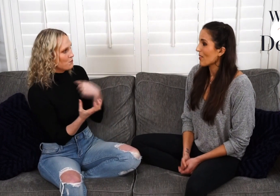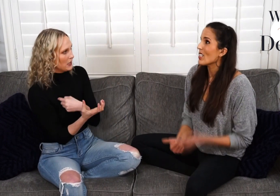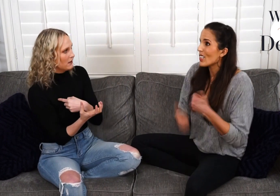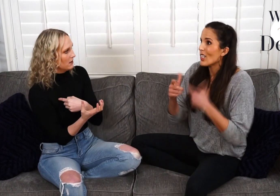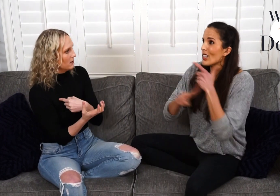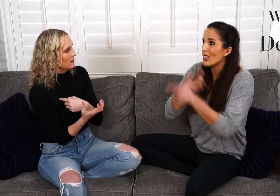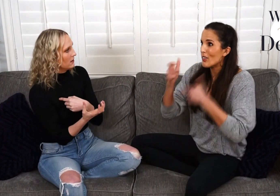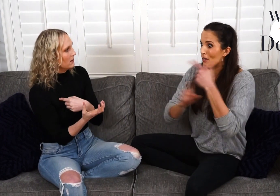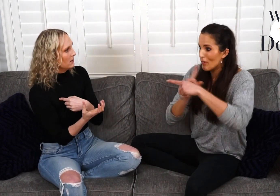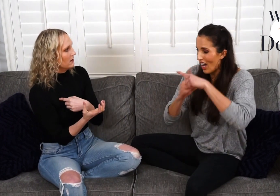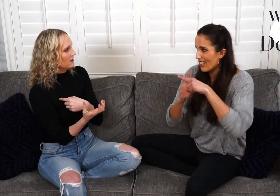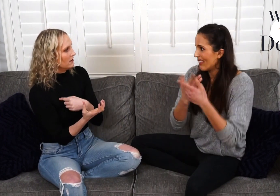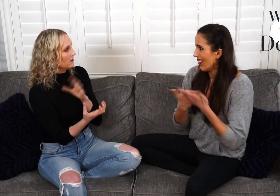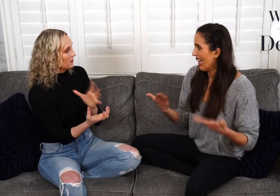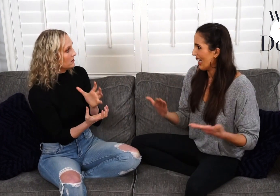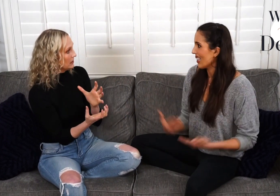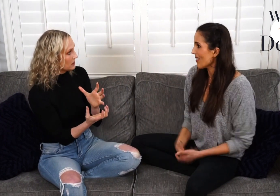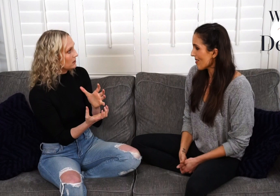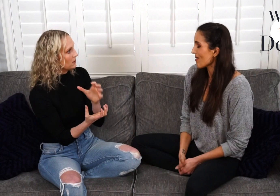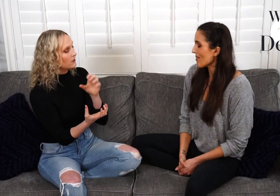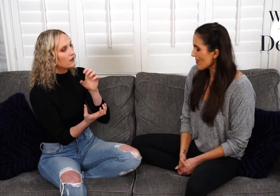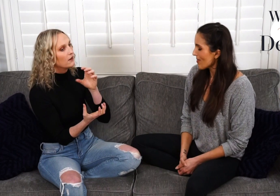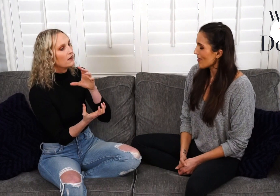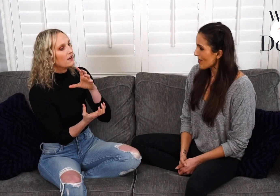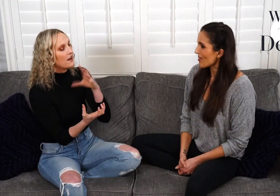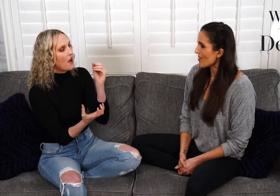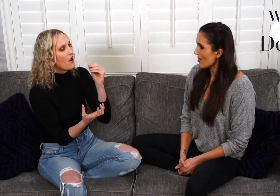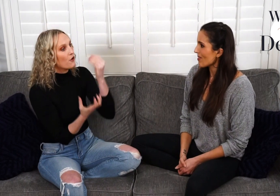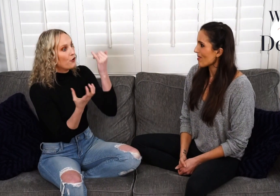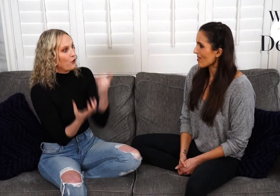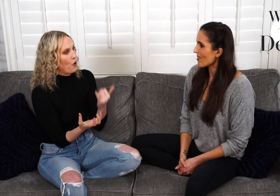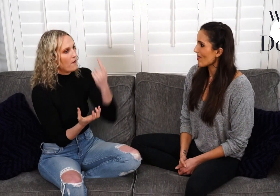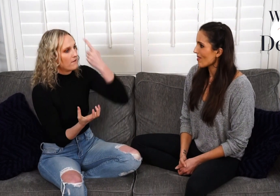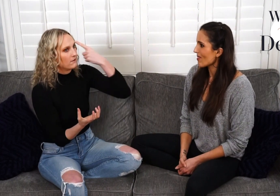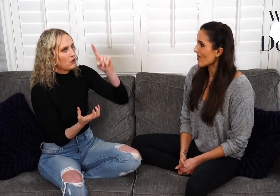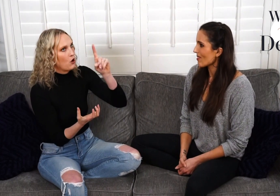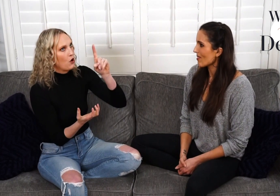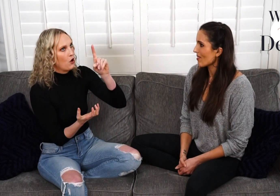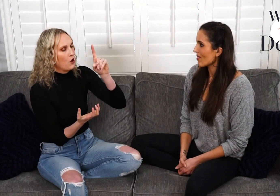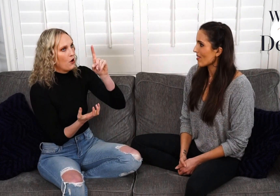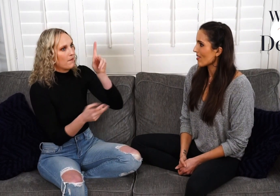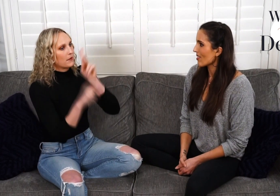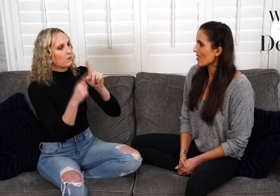Yeah, that's a huge positive thing. - It is! And now for people